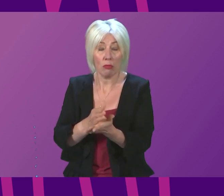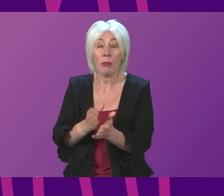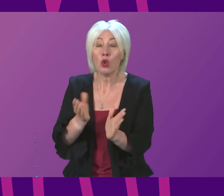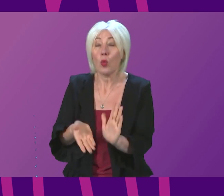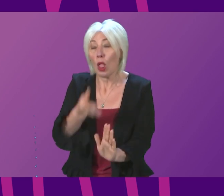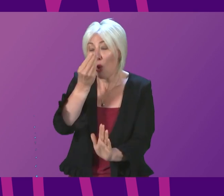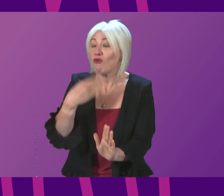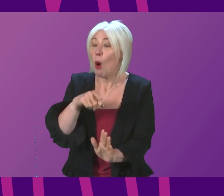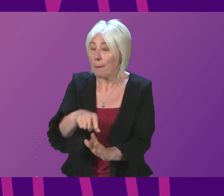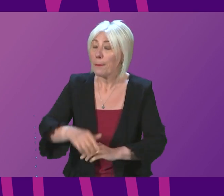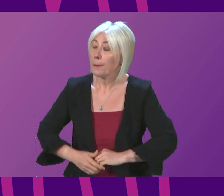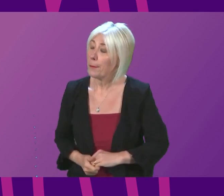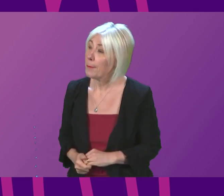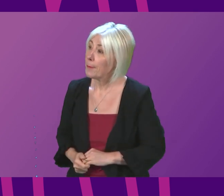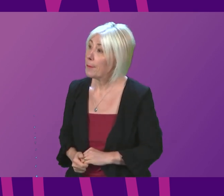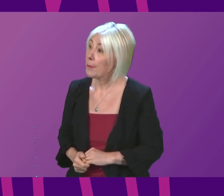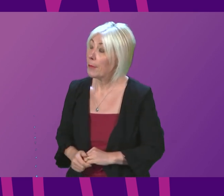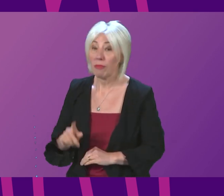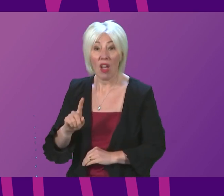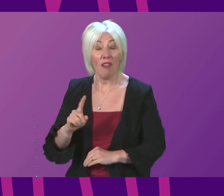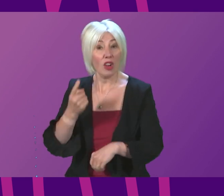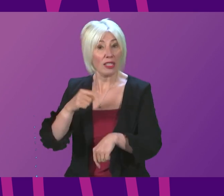Not for the first time, the First Minister is denying the reality.